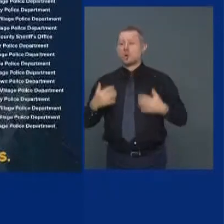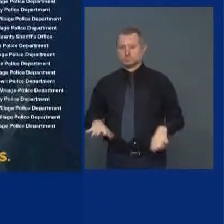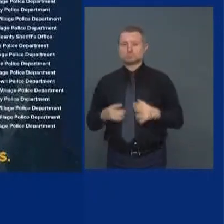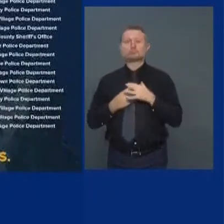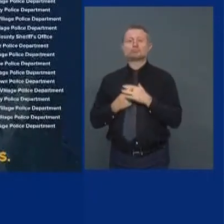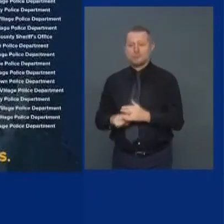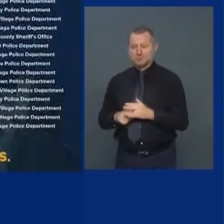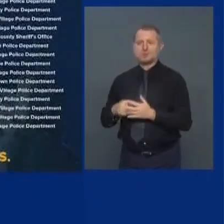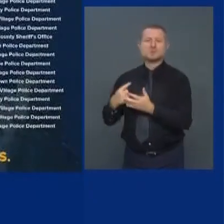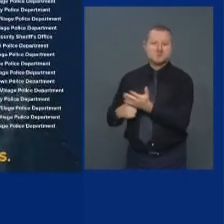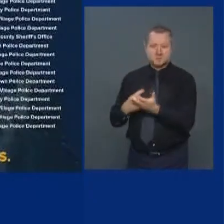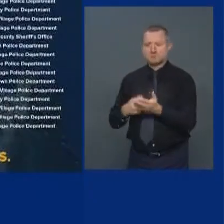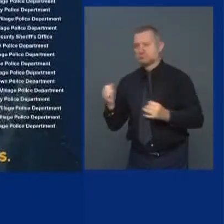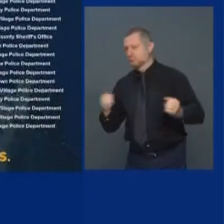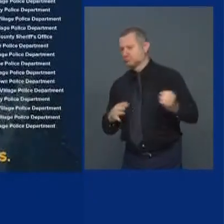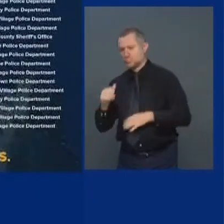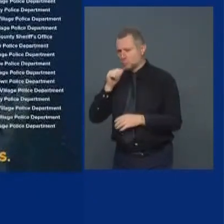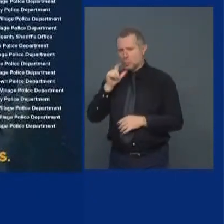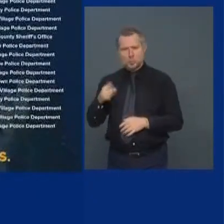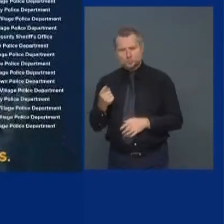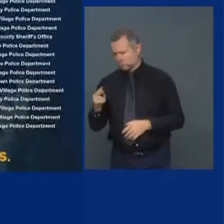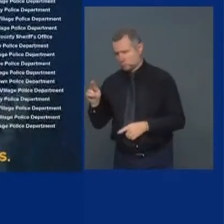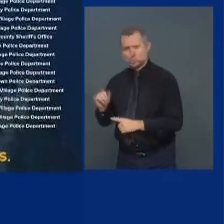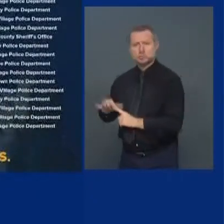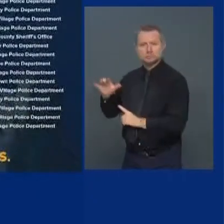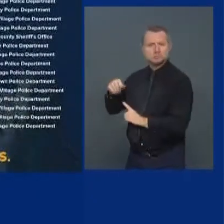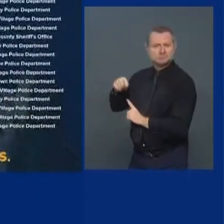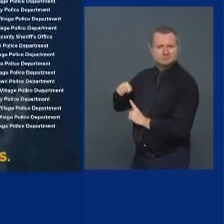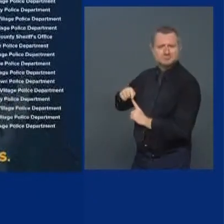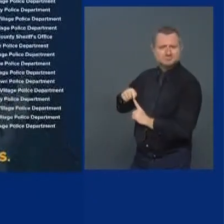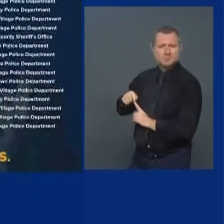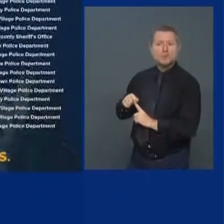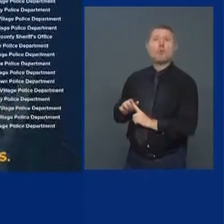NOW. 146 JURISDICTIONS IN NEW YORK